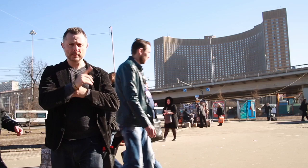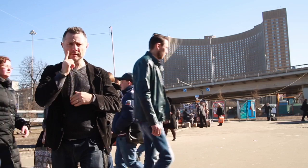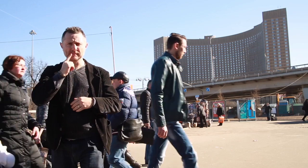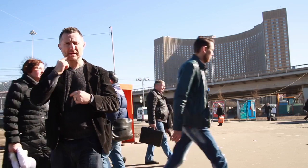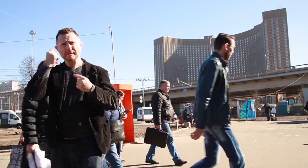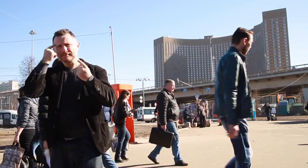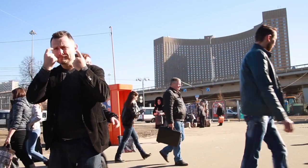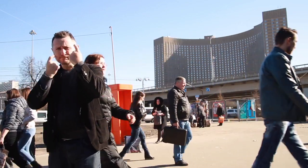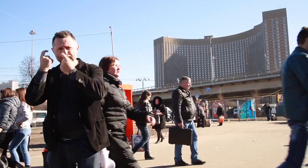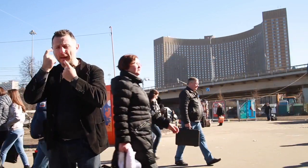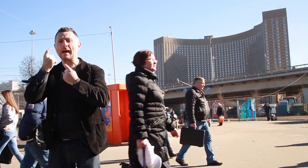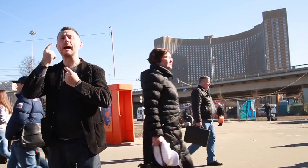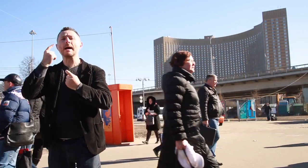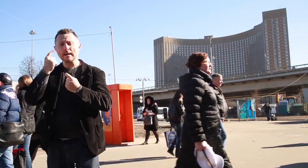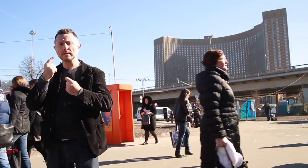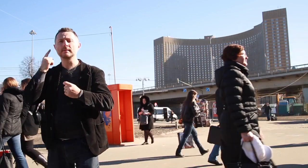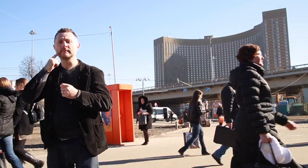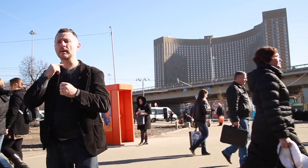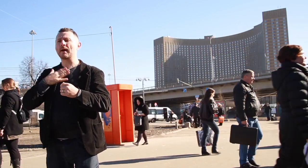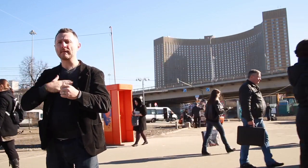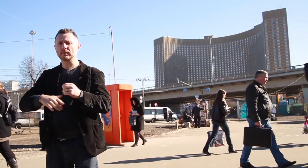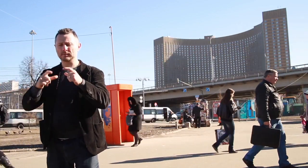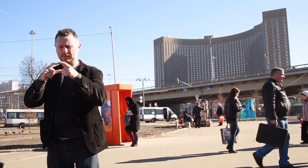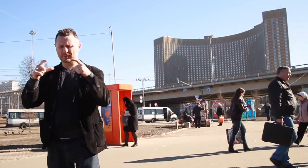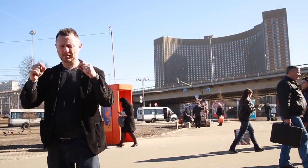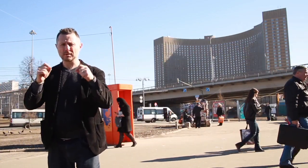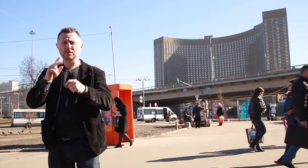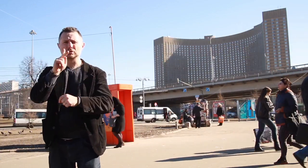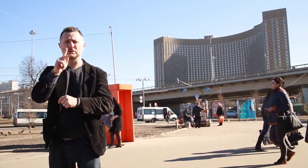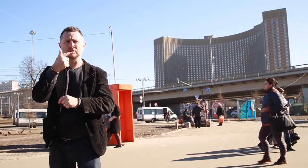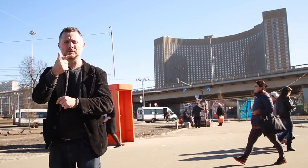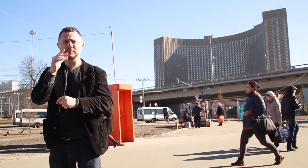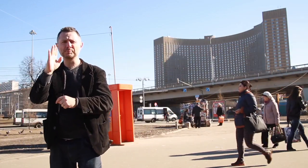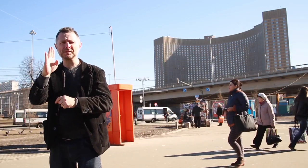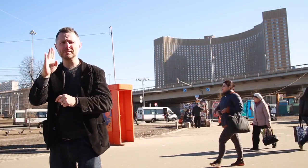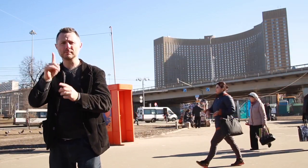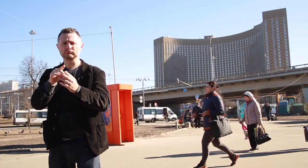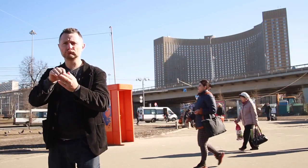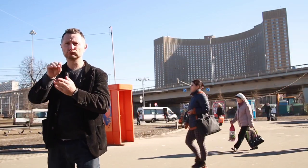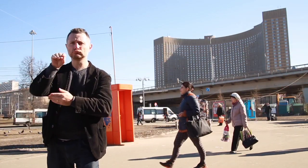and all—they would be allowed in without any questions being asked. The Deaf KGB impersonators would